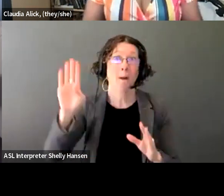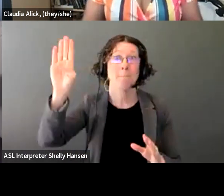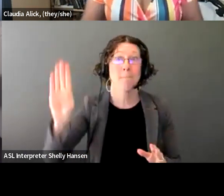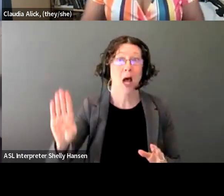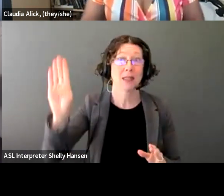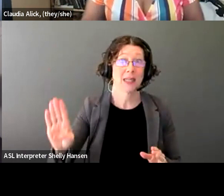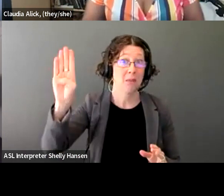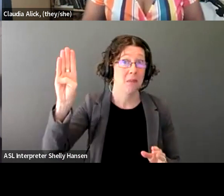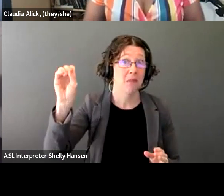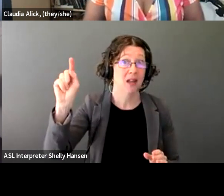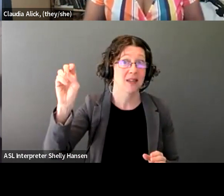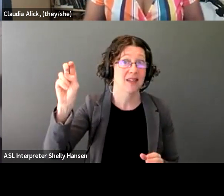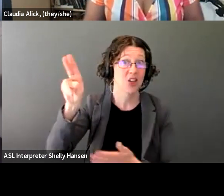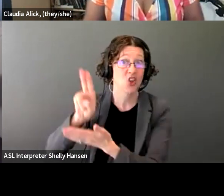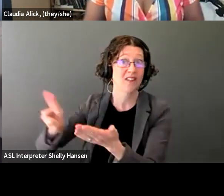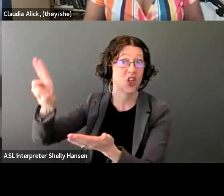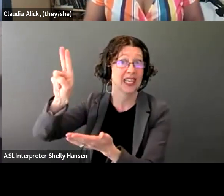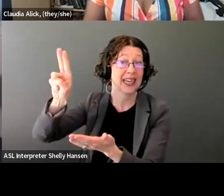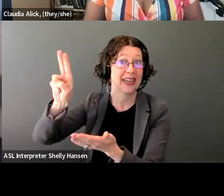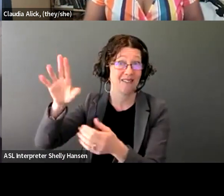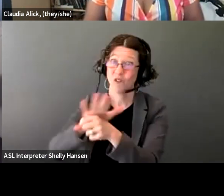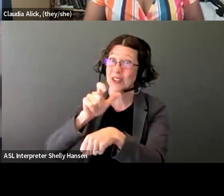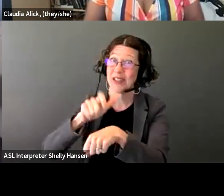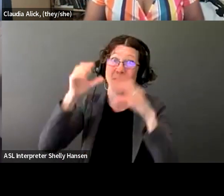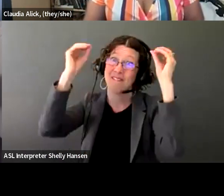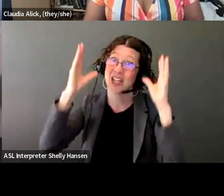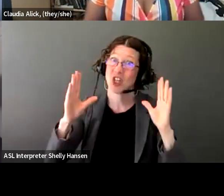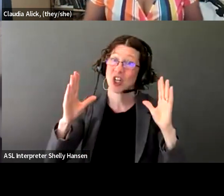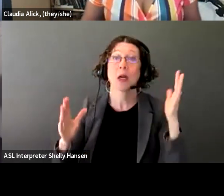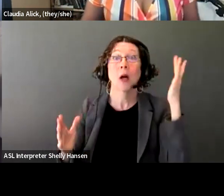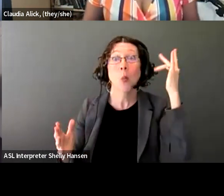And I am only able to do that because of the program head.